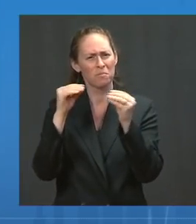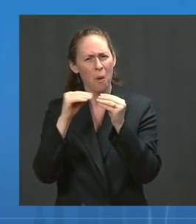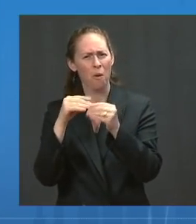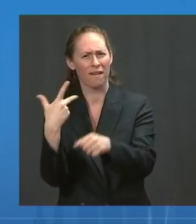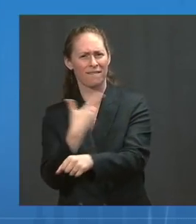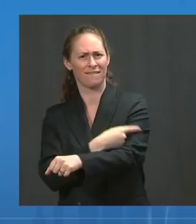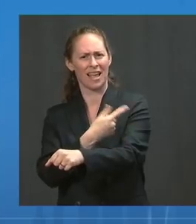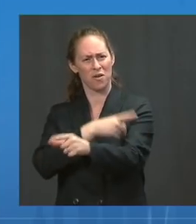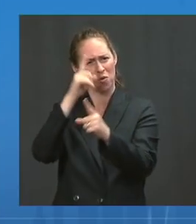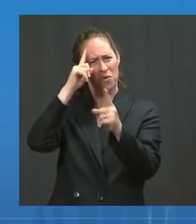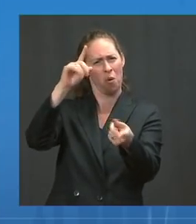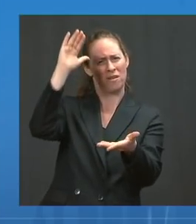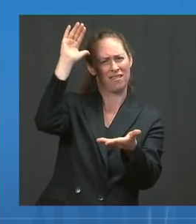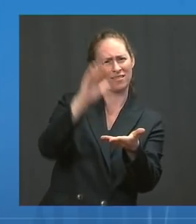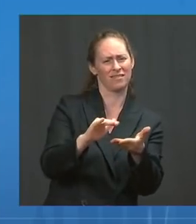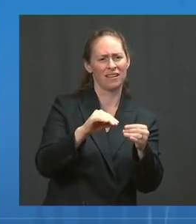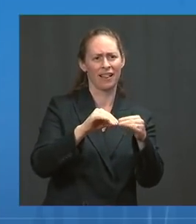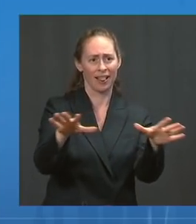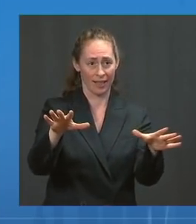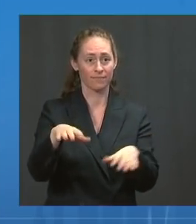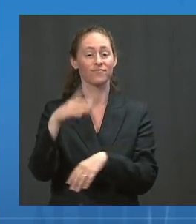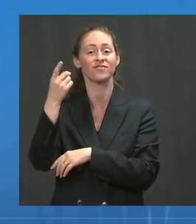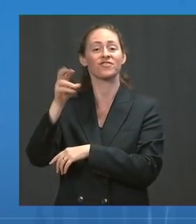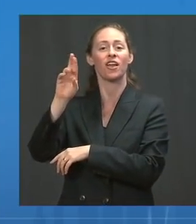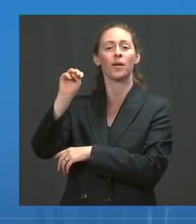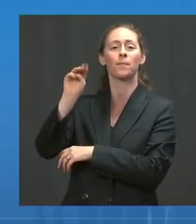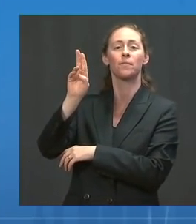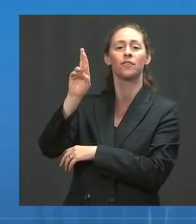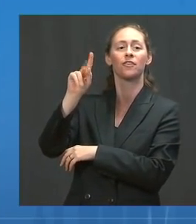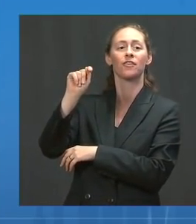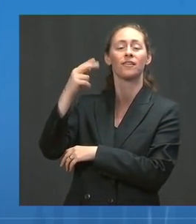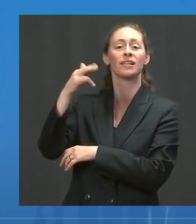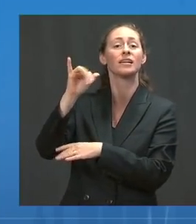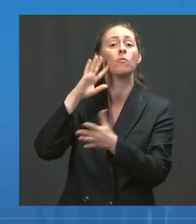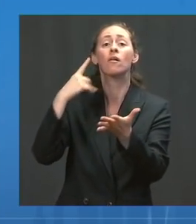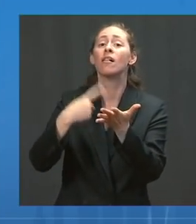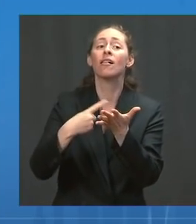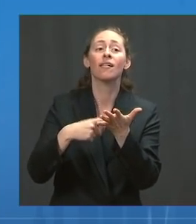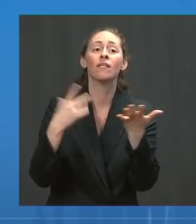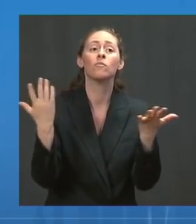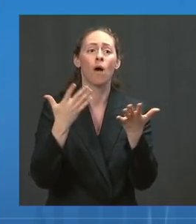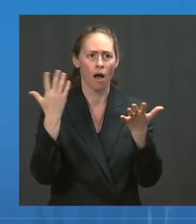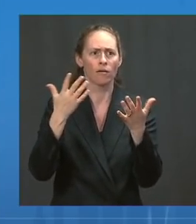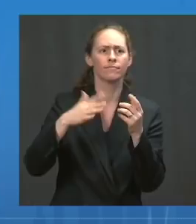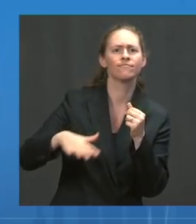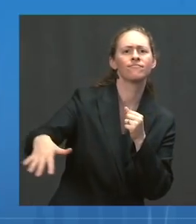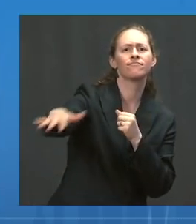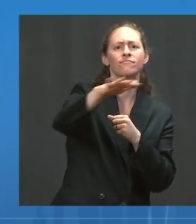And Dr. Murthy will talk about the on-the-ground work we're supporting in communities to get more people vaccinated.